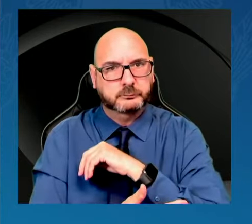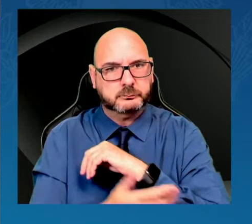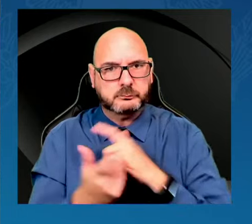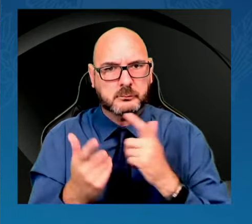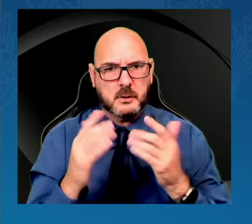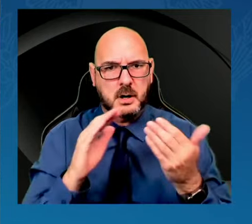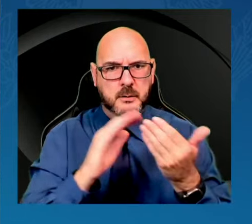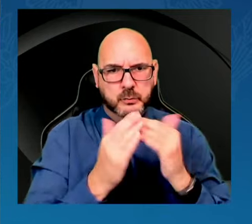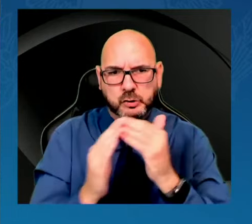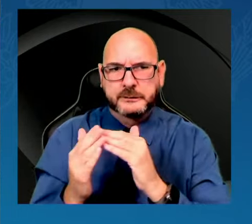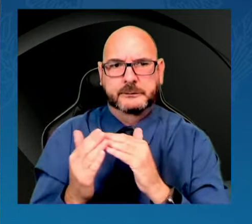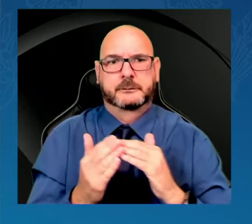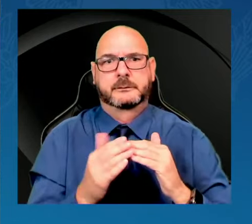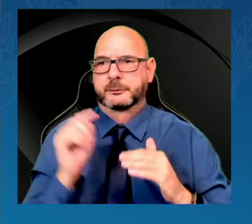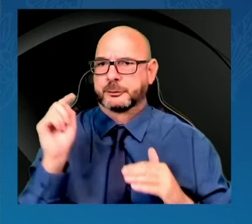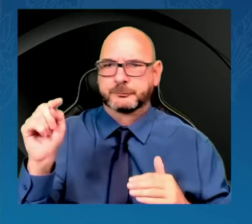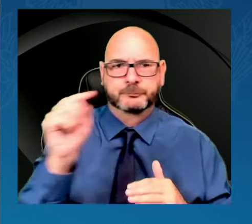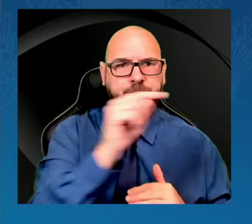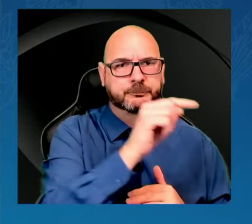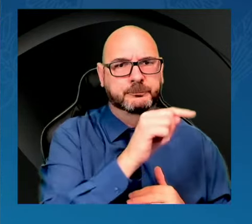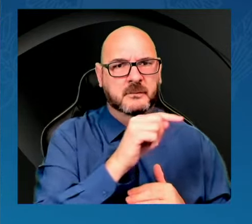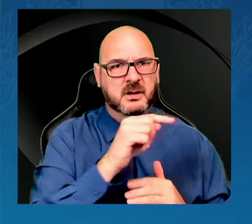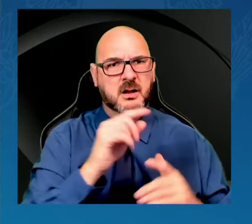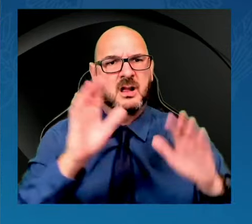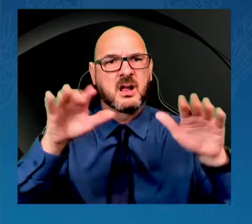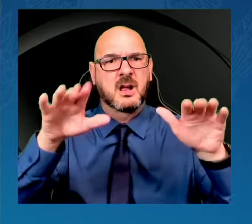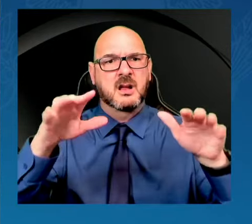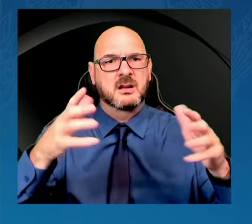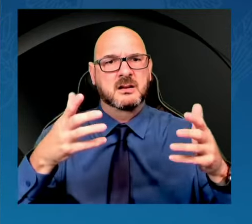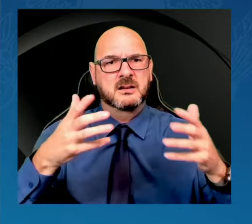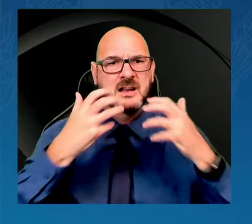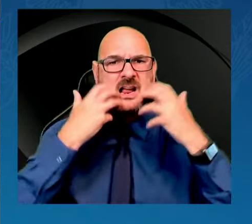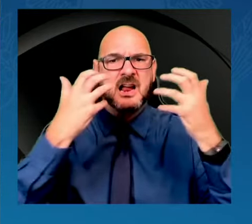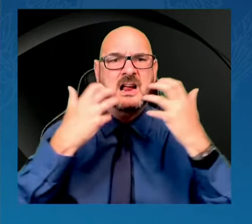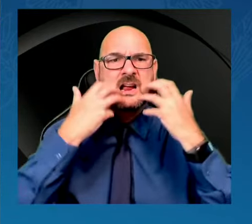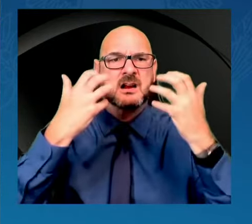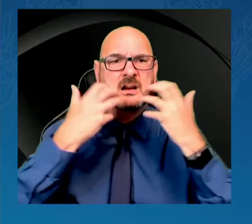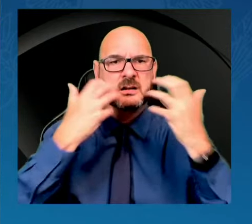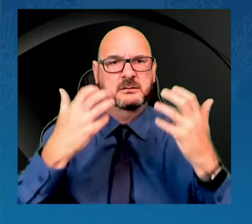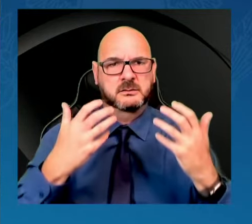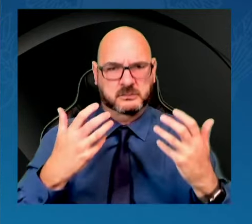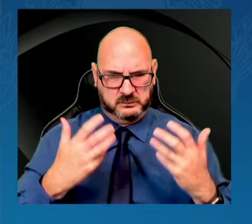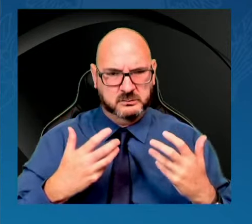crying -- the grandparents, the grandmothers, the grandfathers -- "Do something about these lead pipes,"